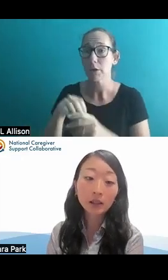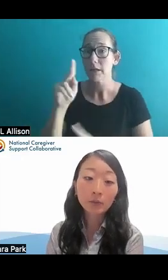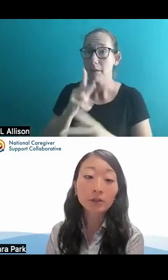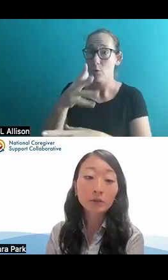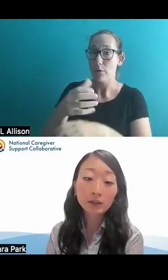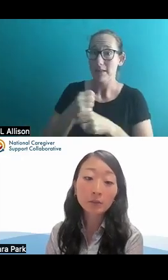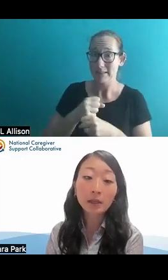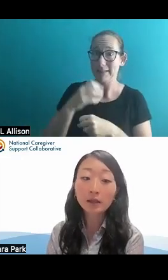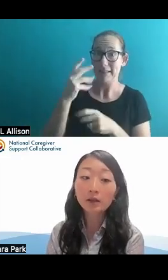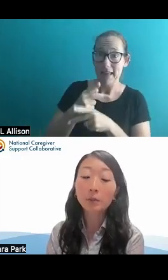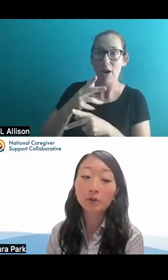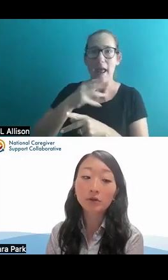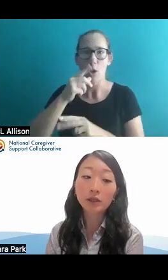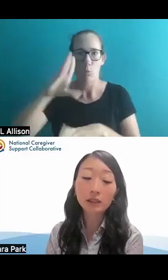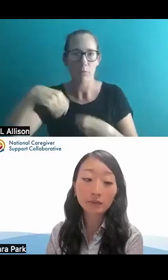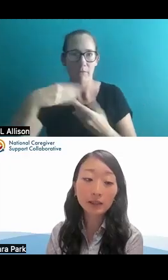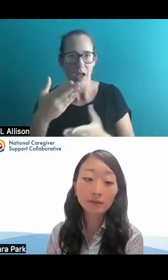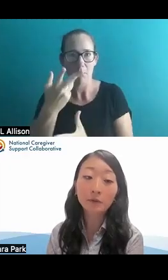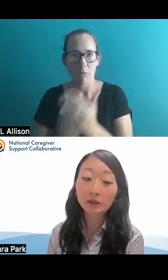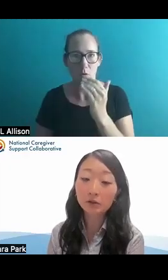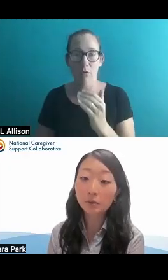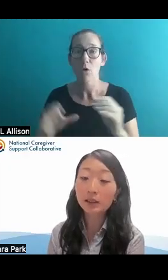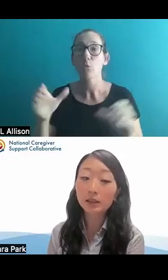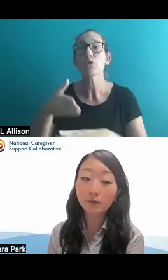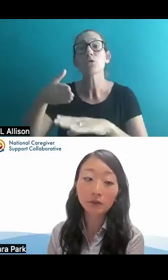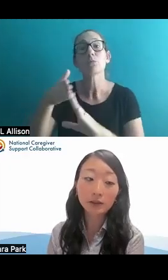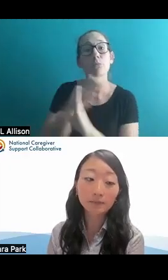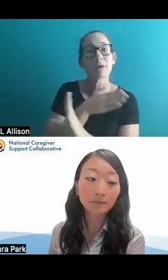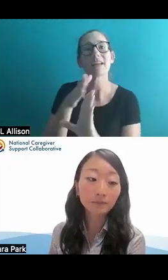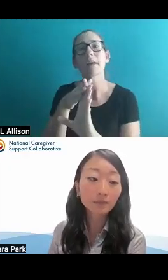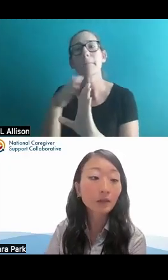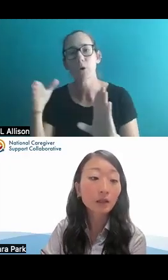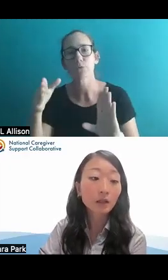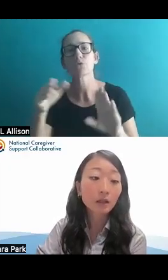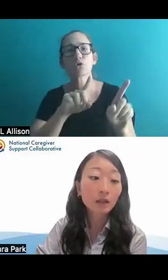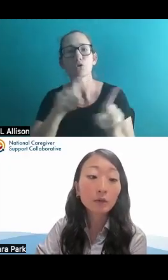We're doing so mainly through post training surveys and focus groups and interviews. Moving